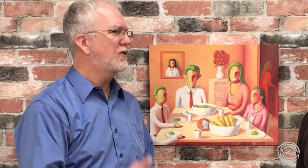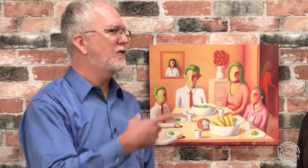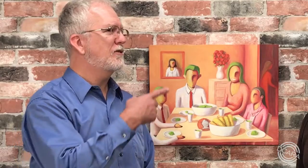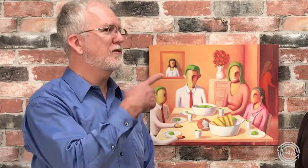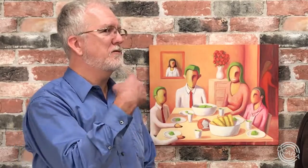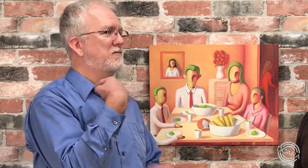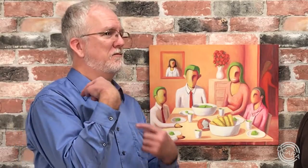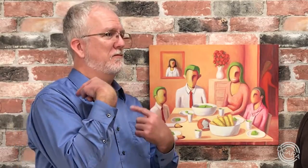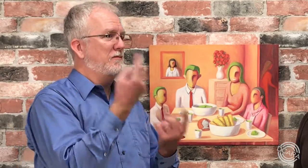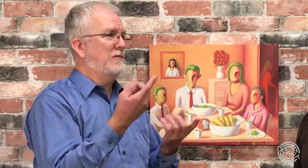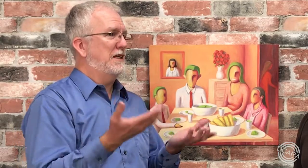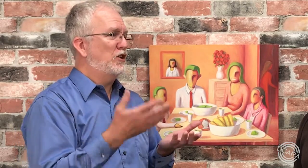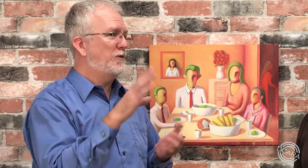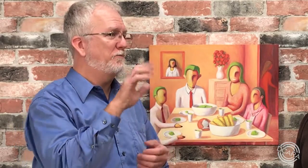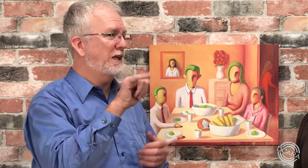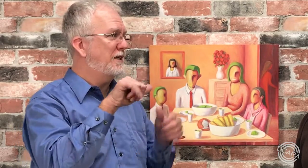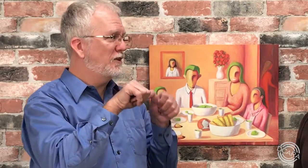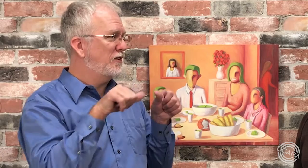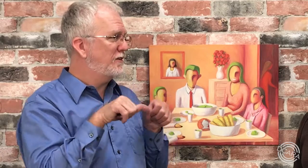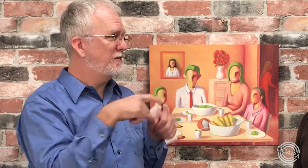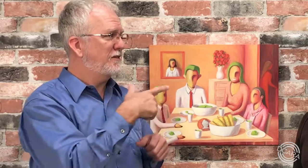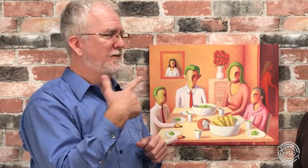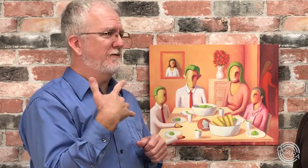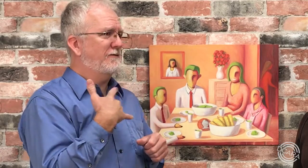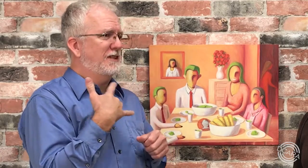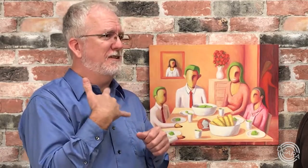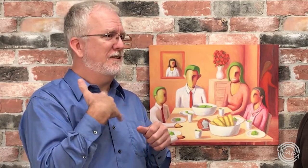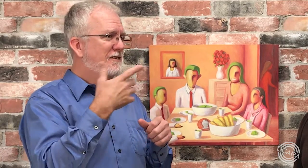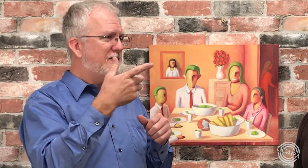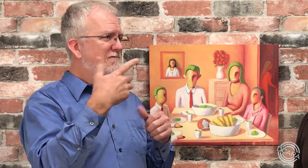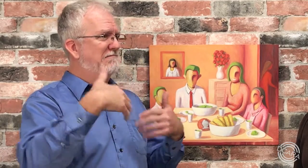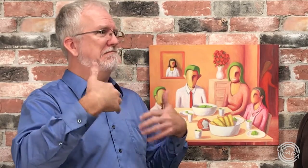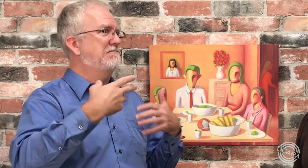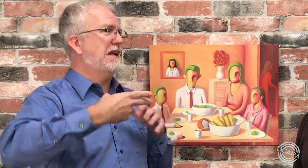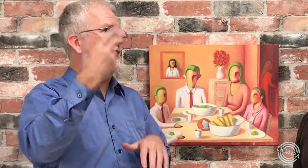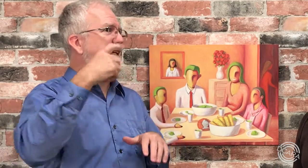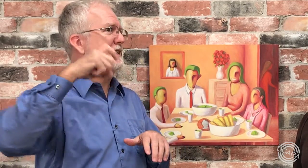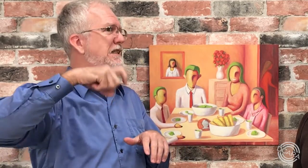Ray: Do you feel that there is a high need for this service, recently, in the Bay Area?